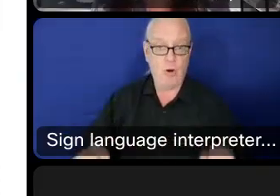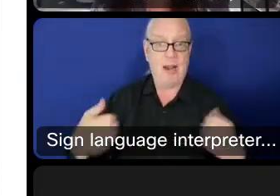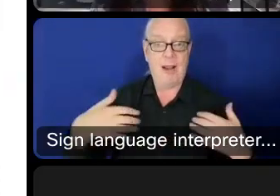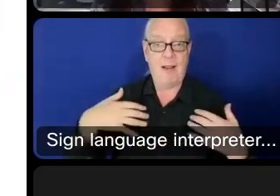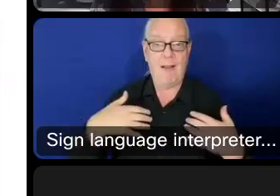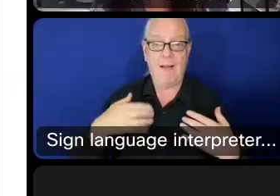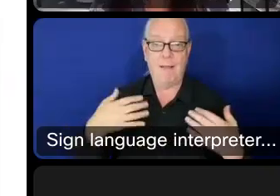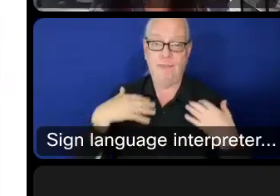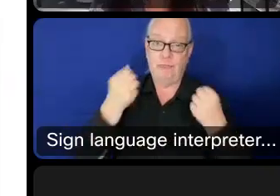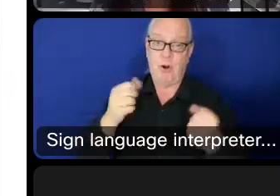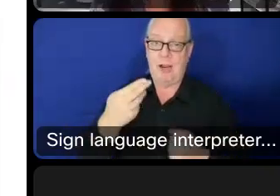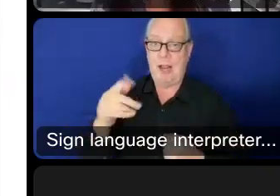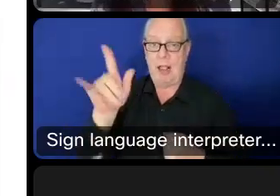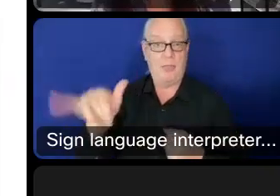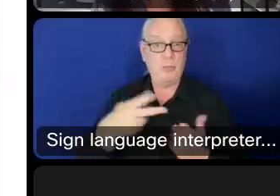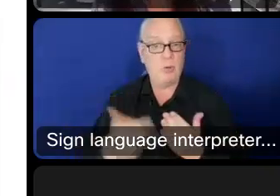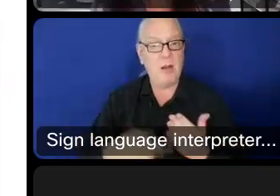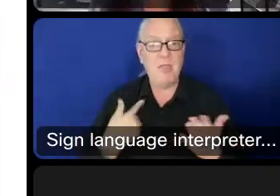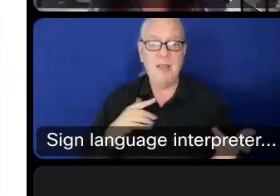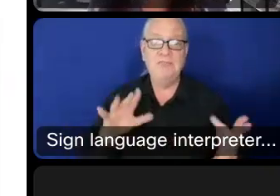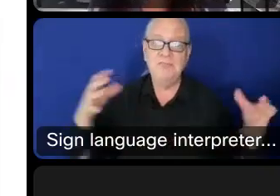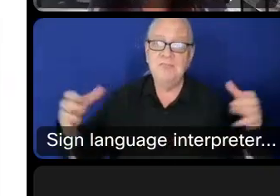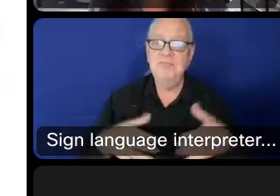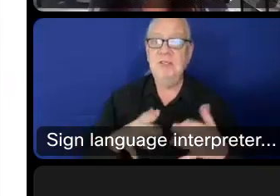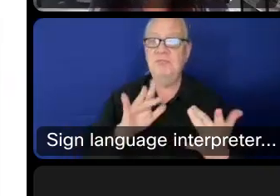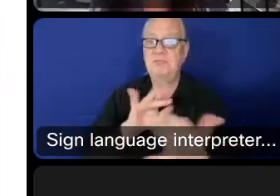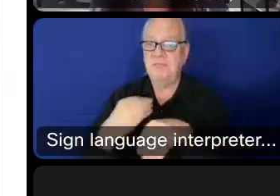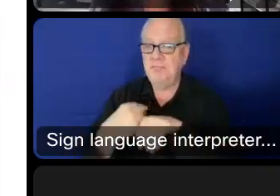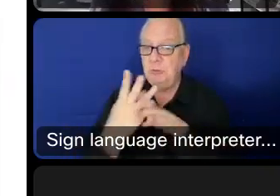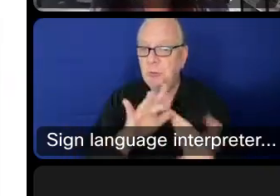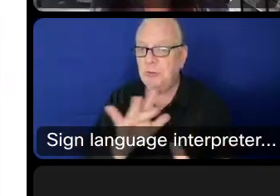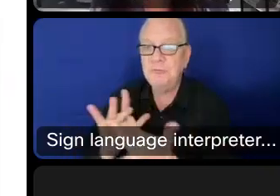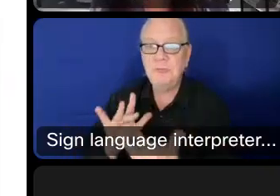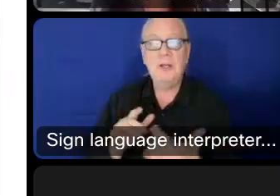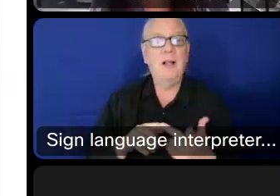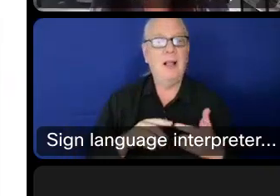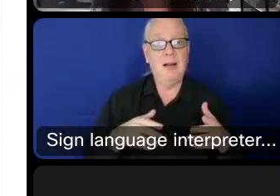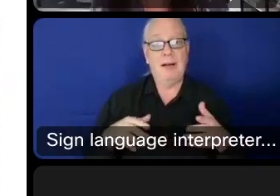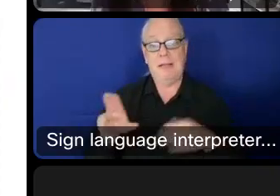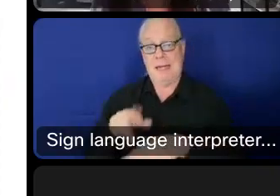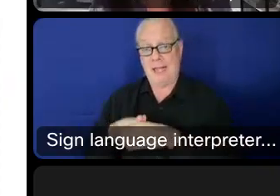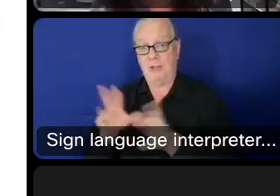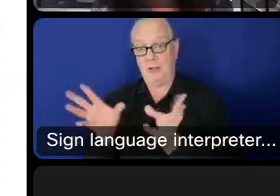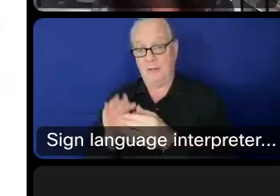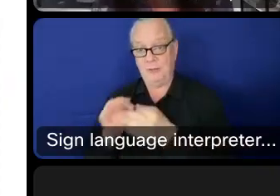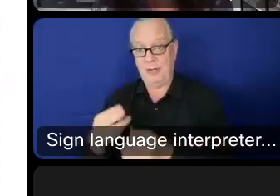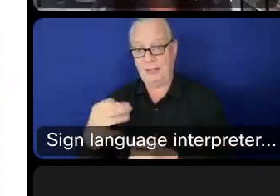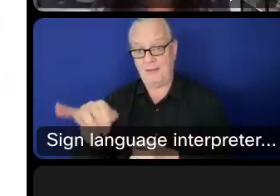virtually. They often join together at the United States Conference on HIV and AIDS. So, if you have clients who are